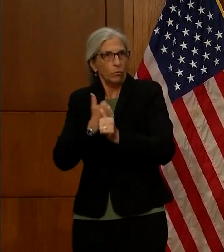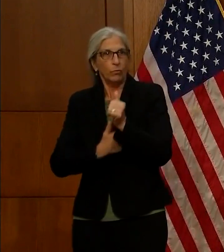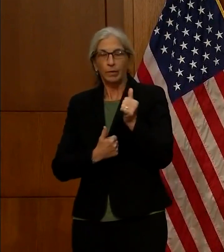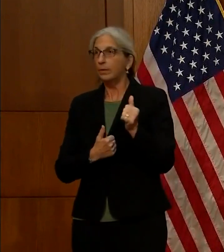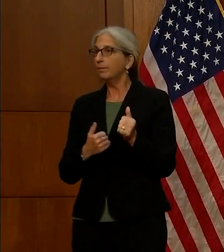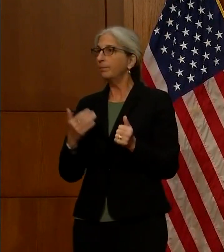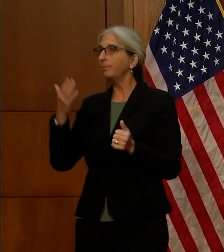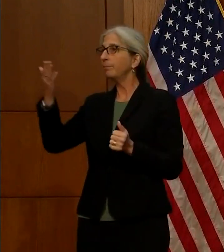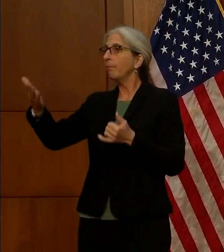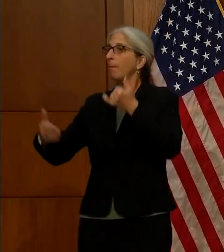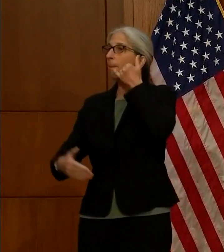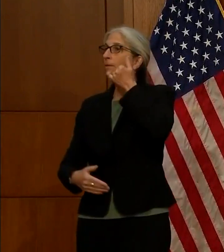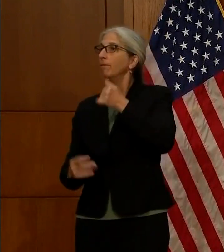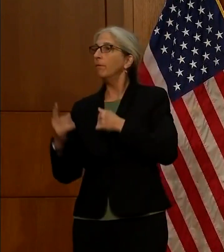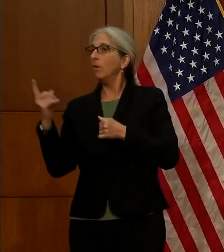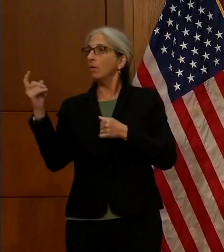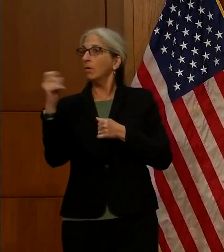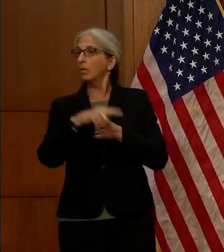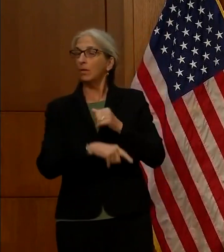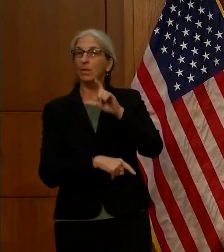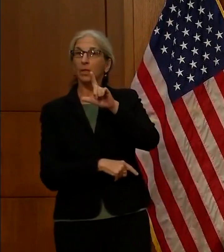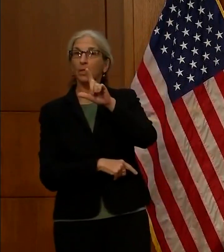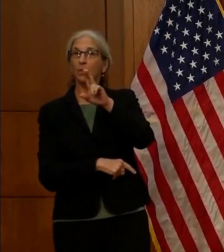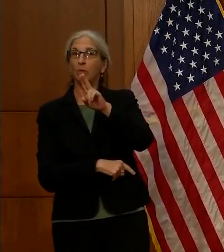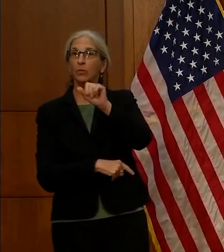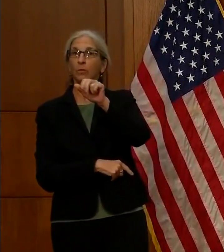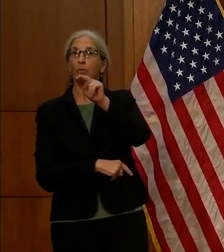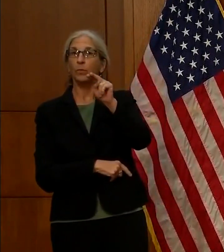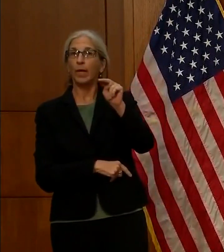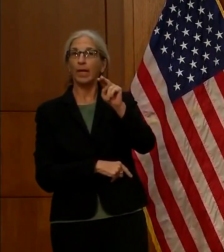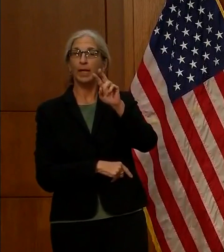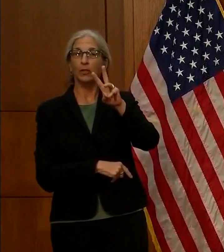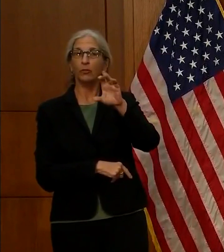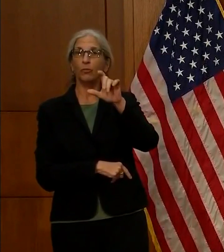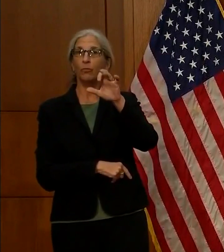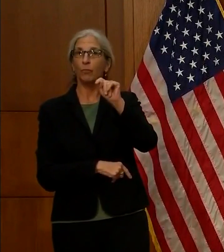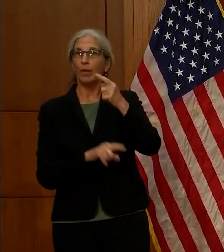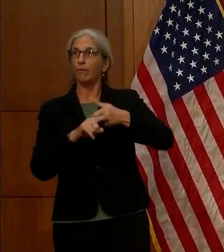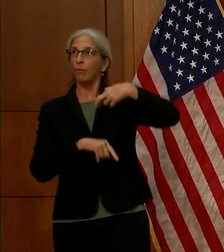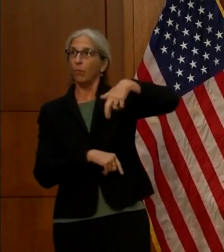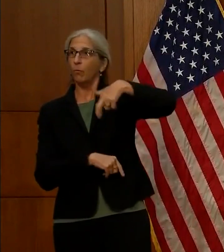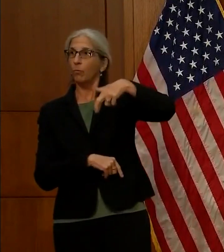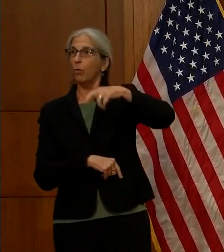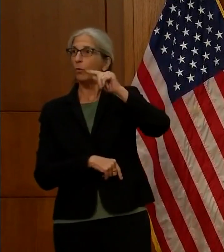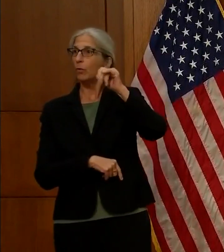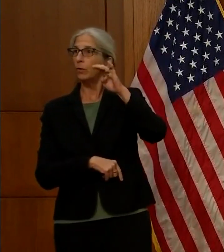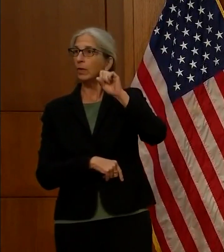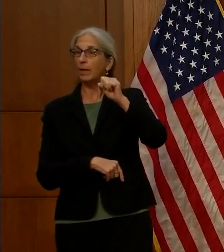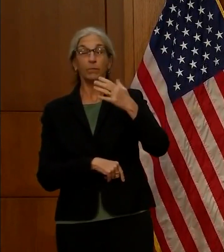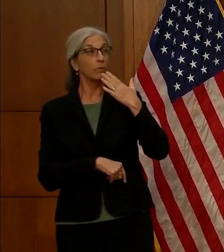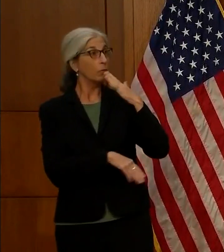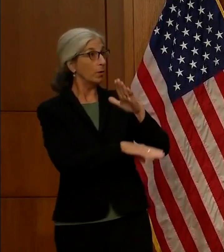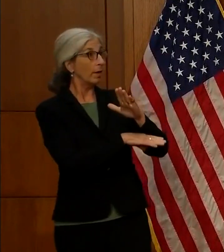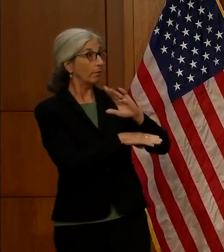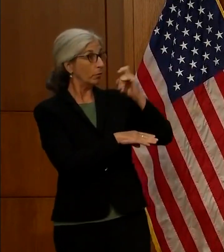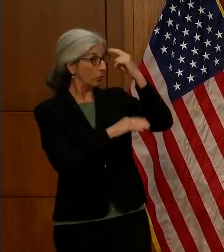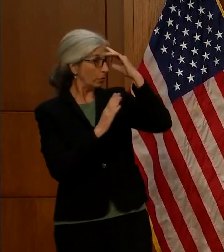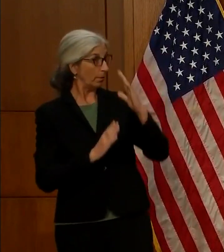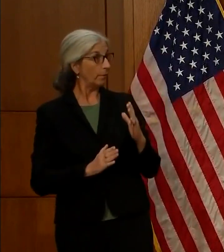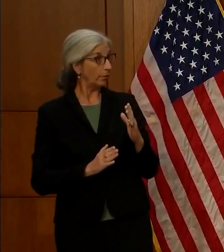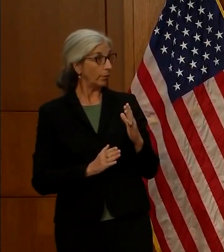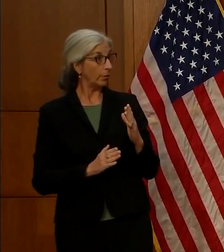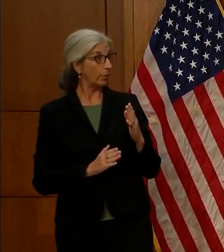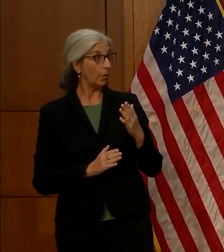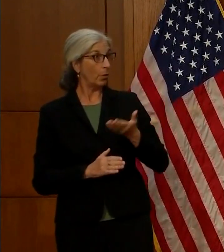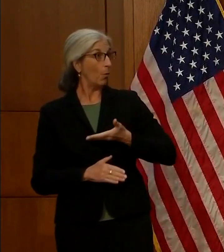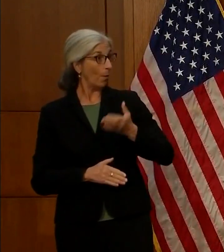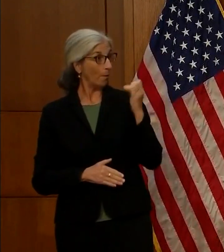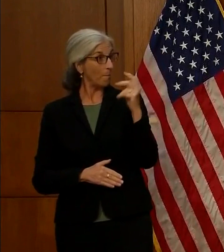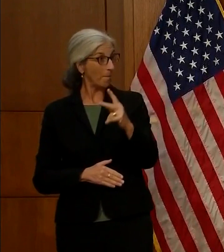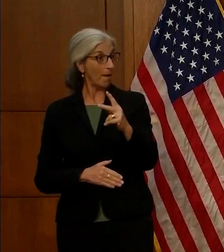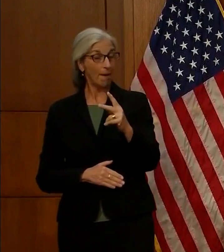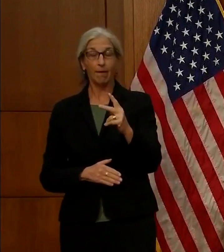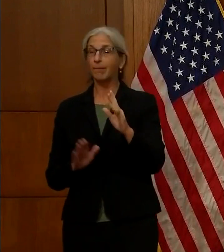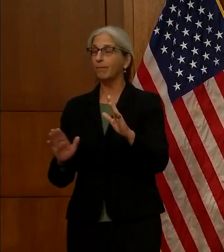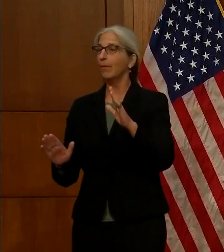AND IT NEEDS TO STOP. RIGHT AT